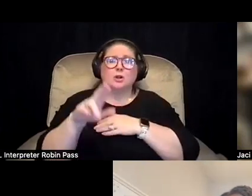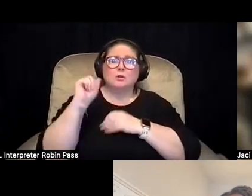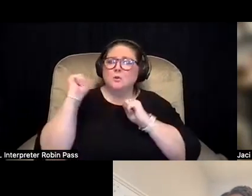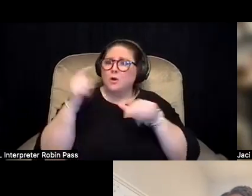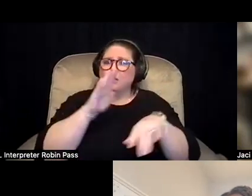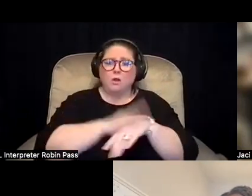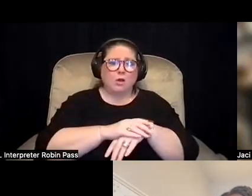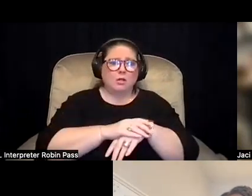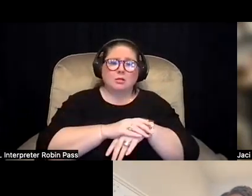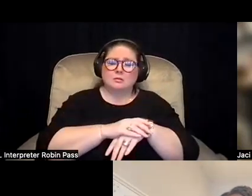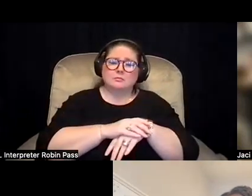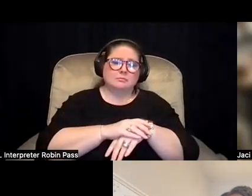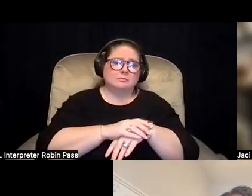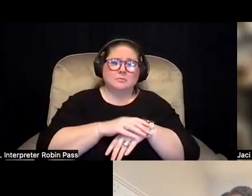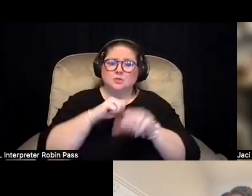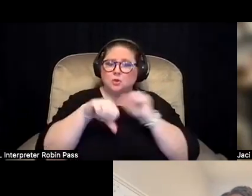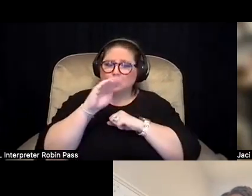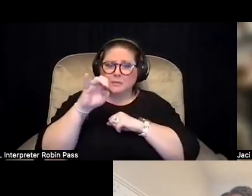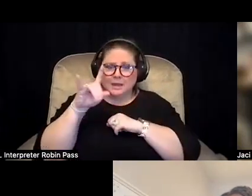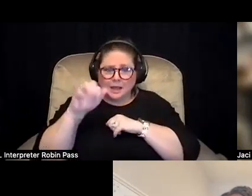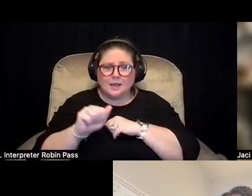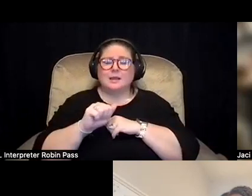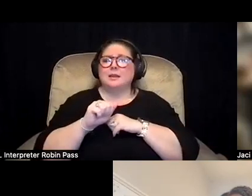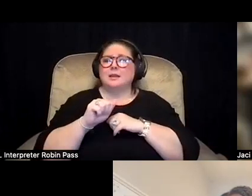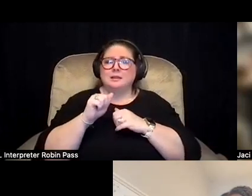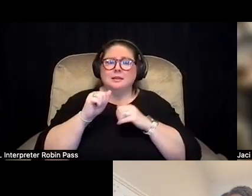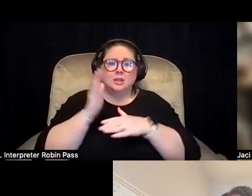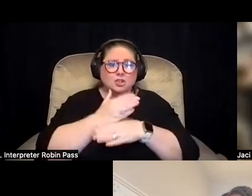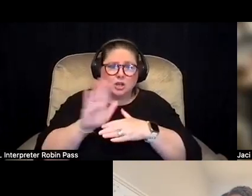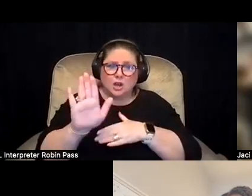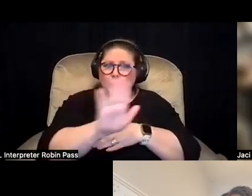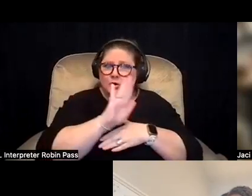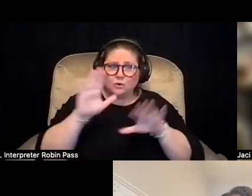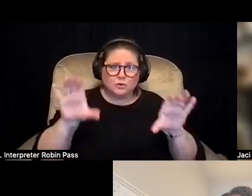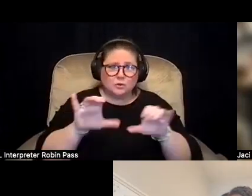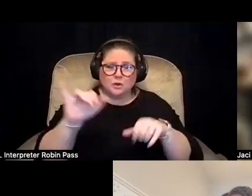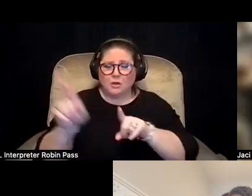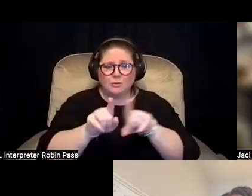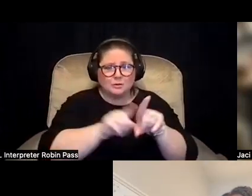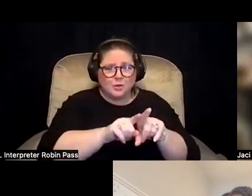doing in your practice as well and help to spread this work with um educators that you know as well